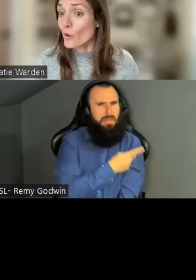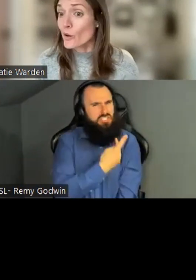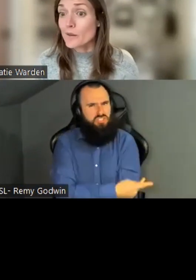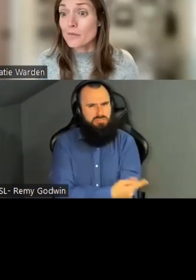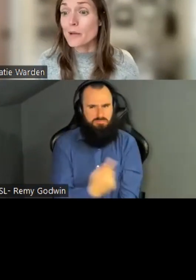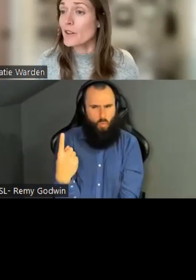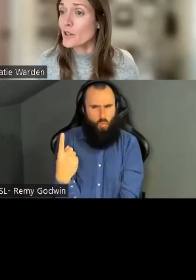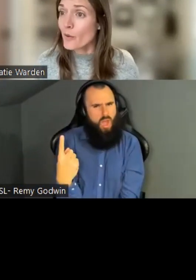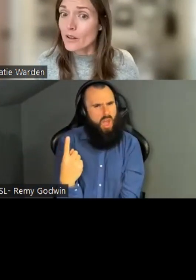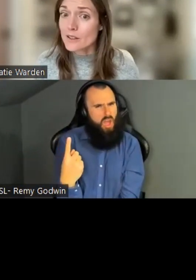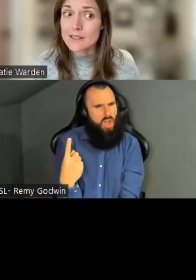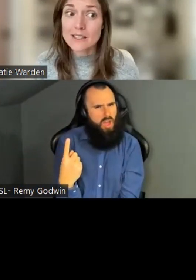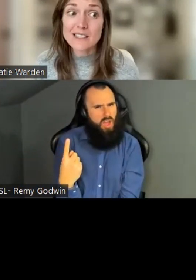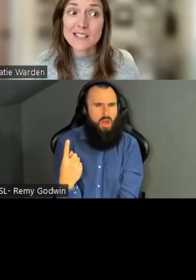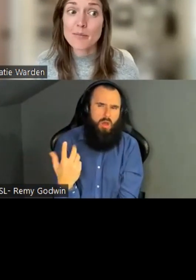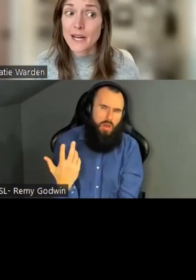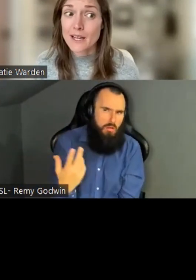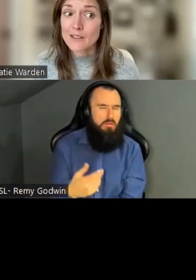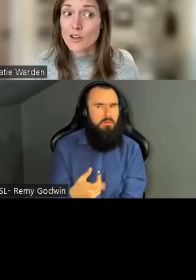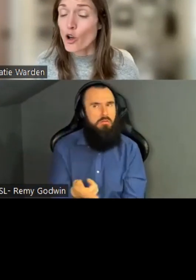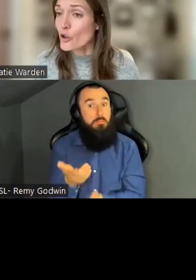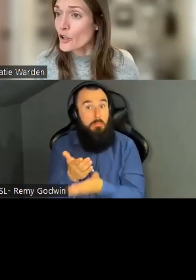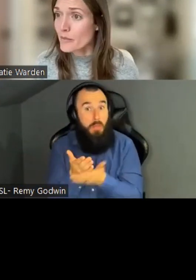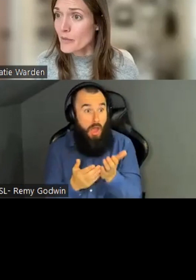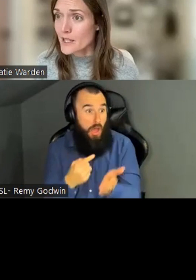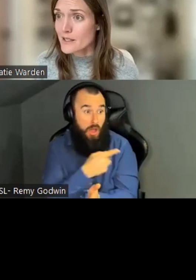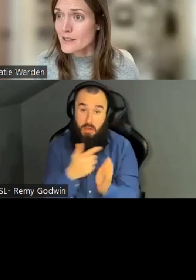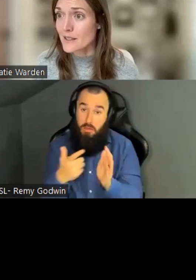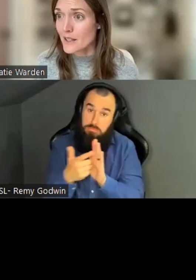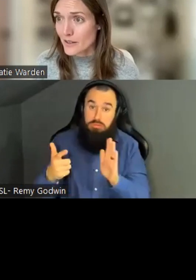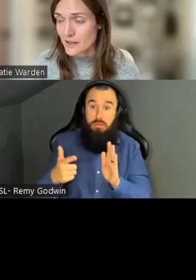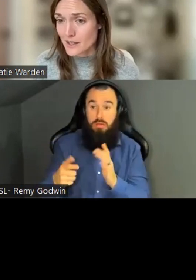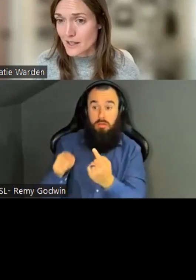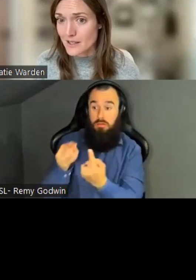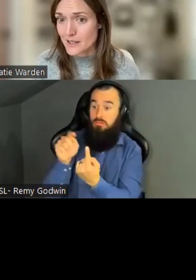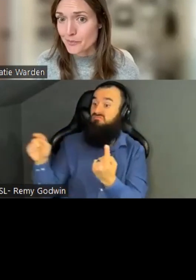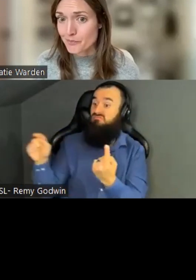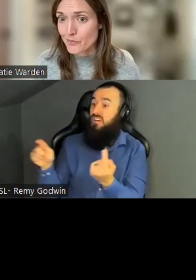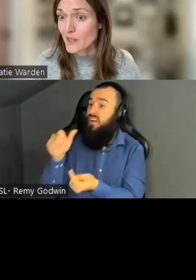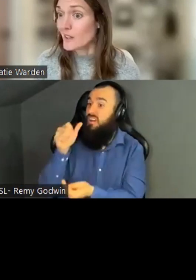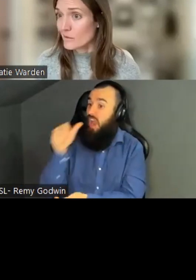or maybe there are policies that ban all non-patients in healthcare settings.